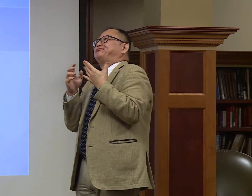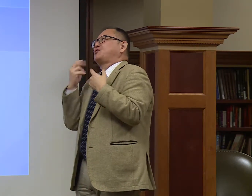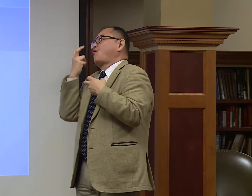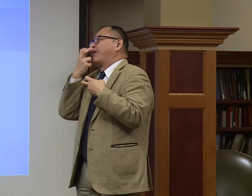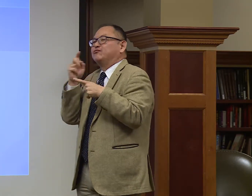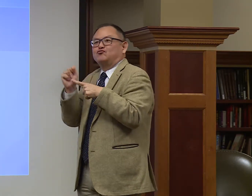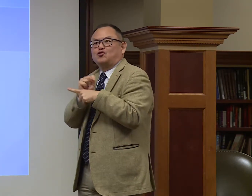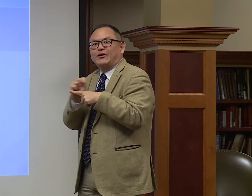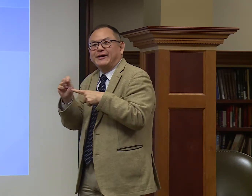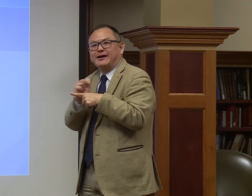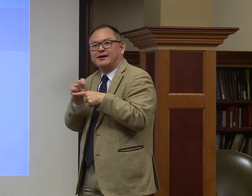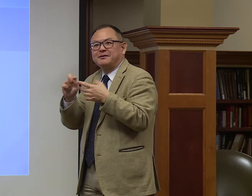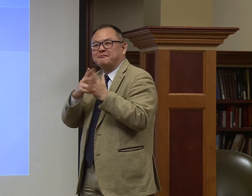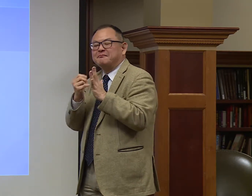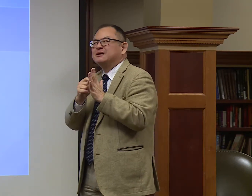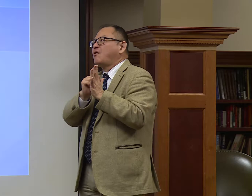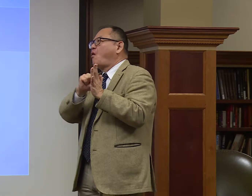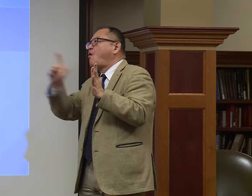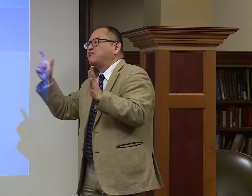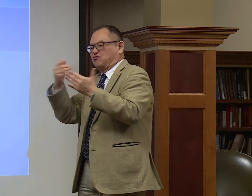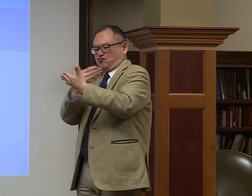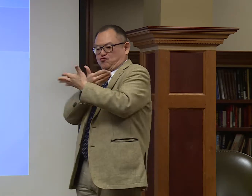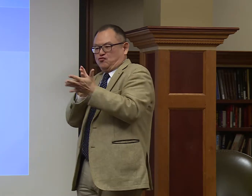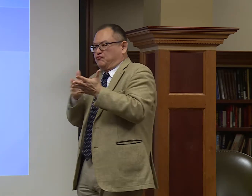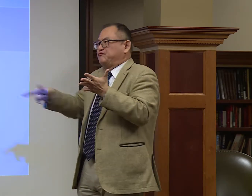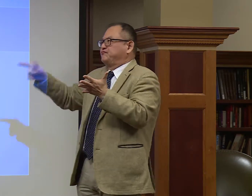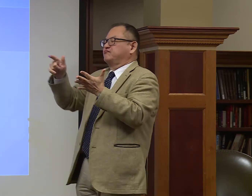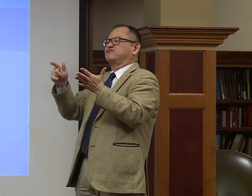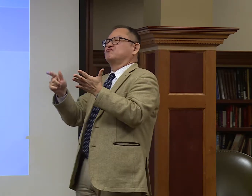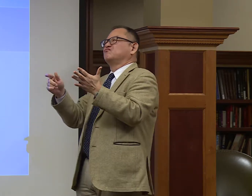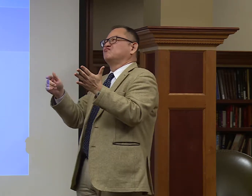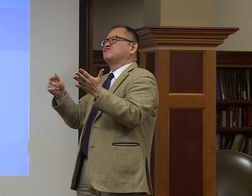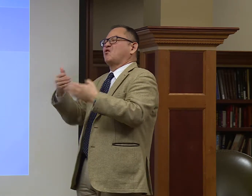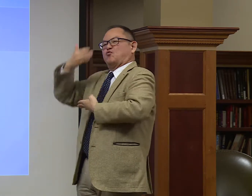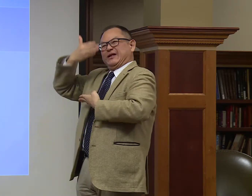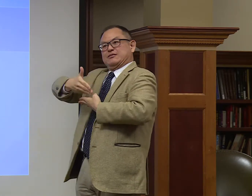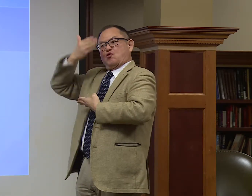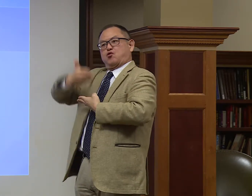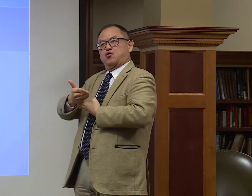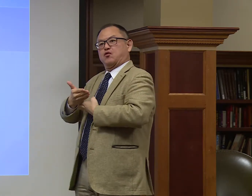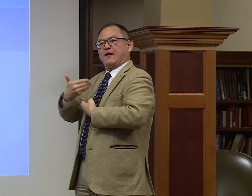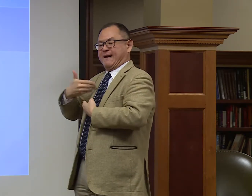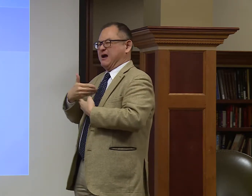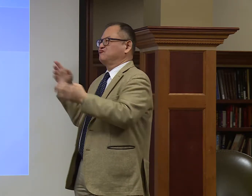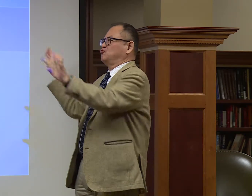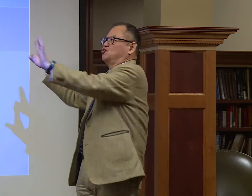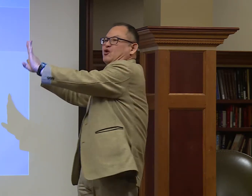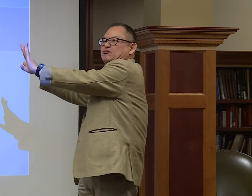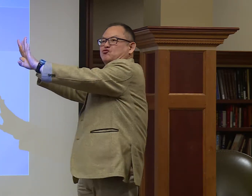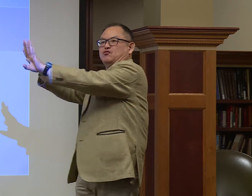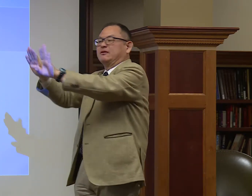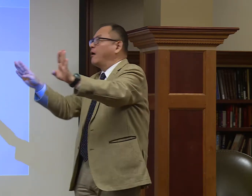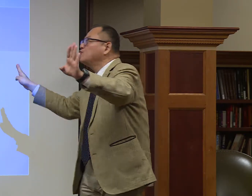very strong oral training. And there were windows all around,